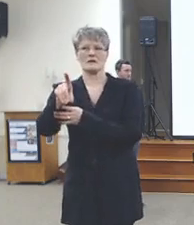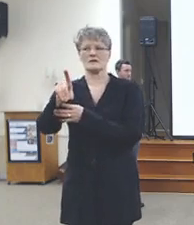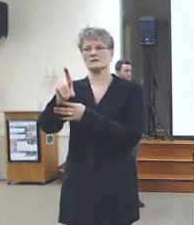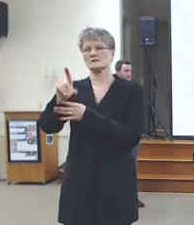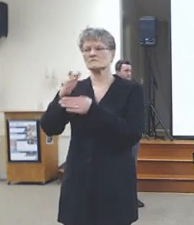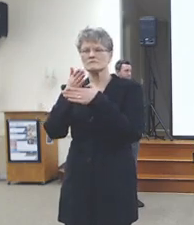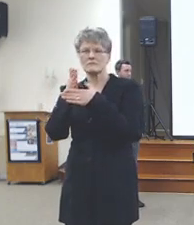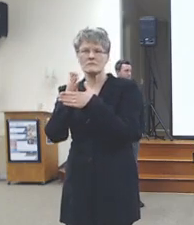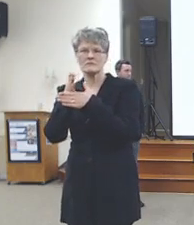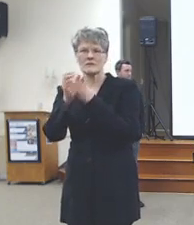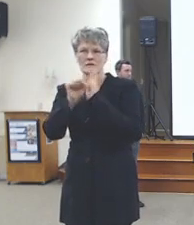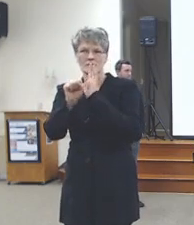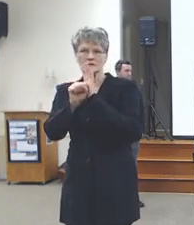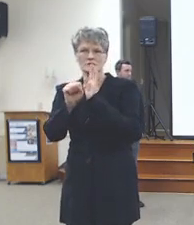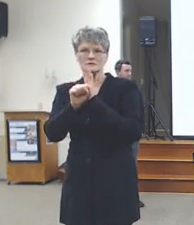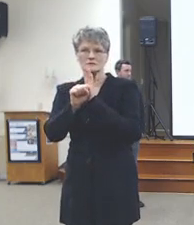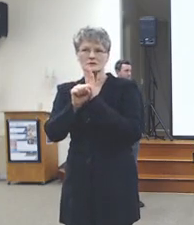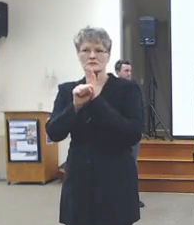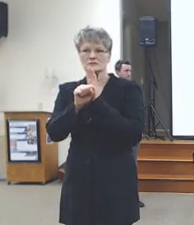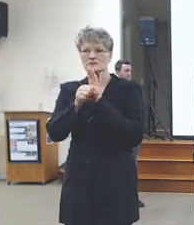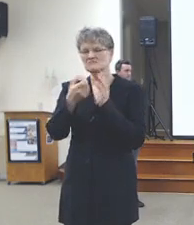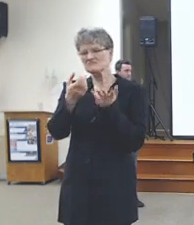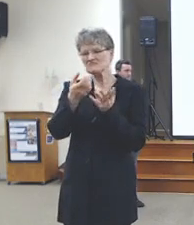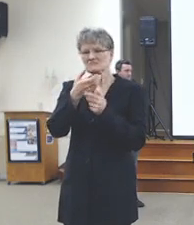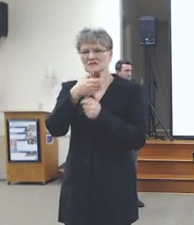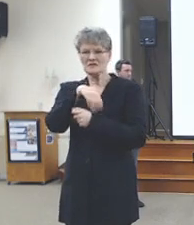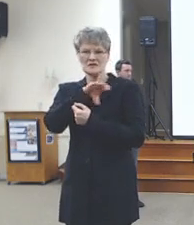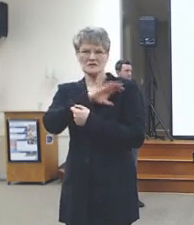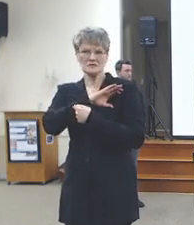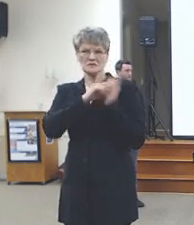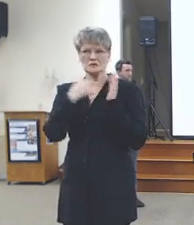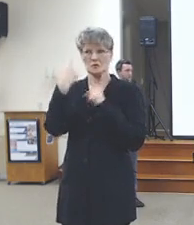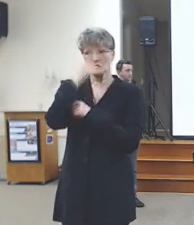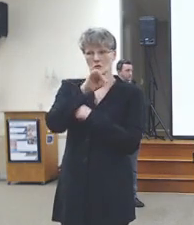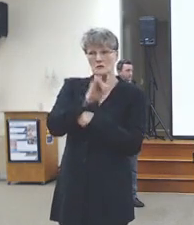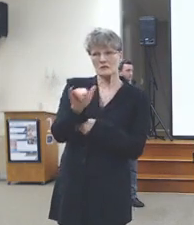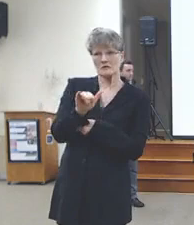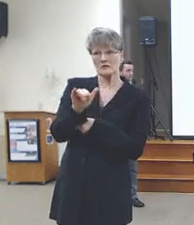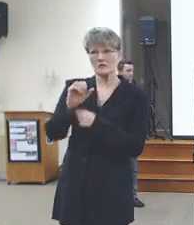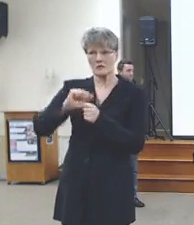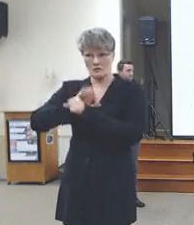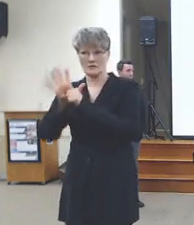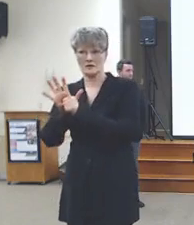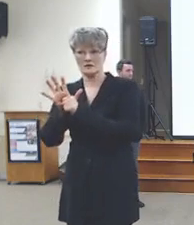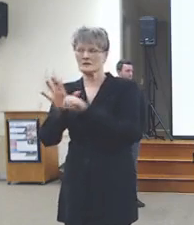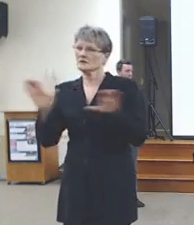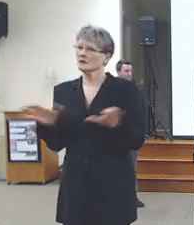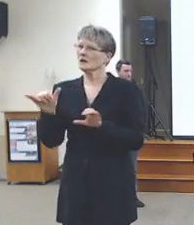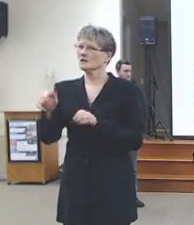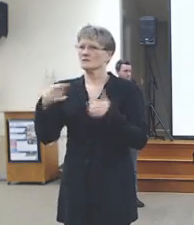characteristic of COVID-19, act as if you have it and stay home, isolate yourself,